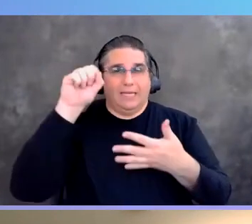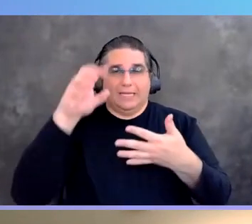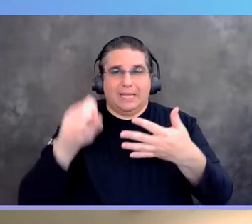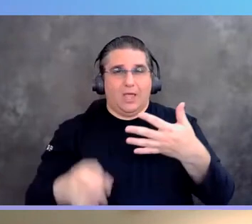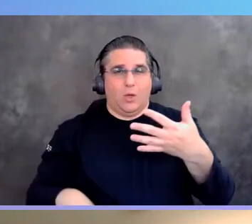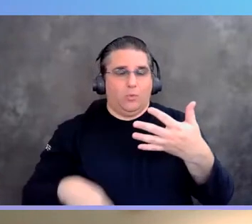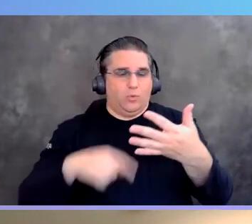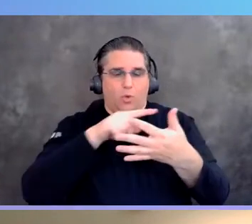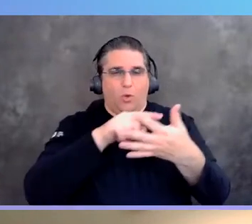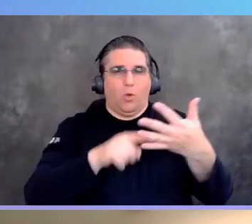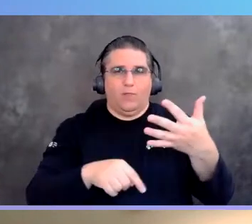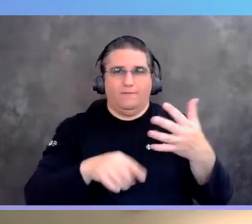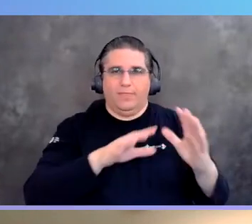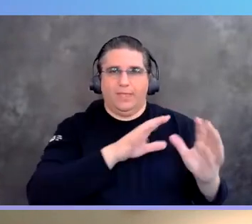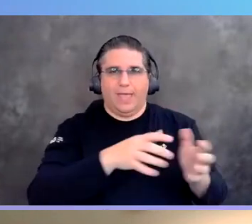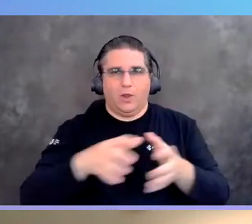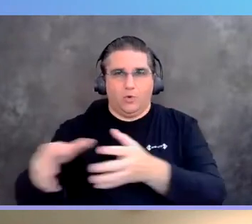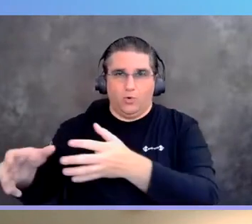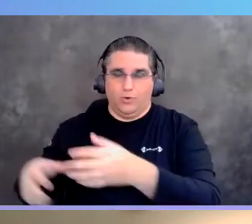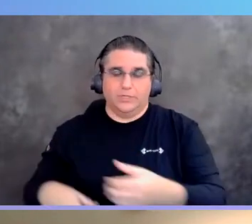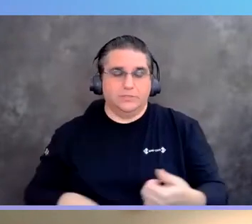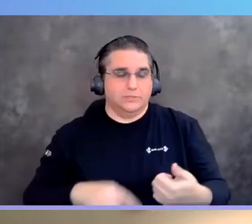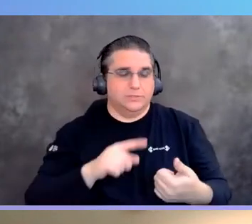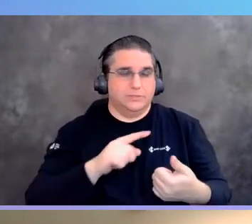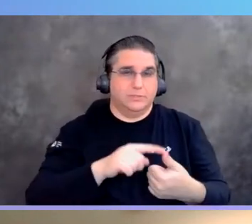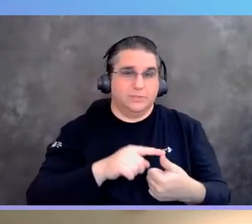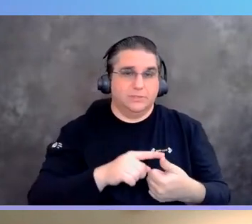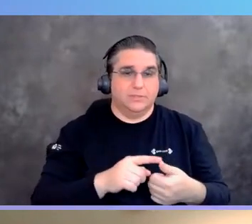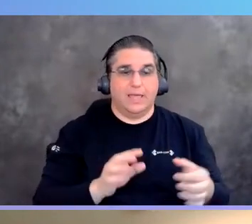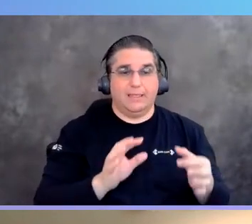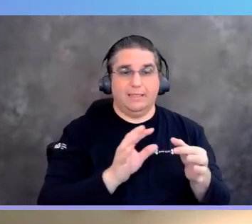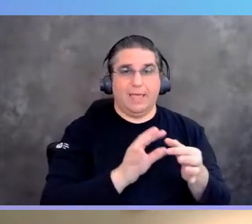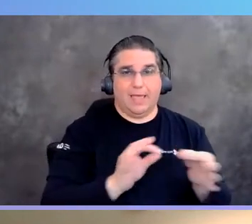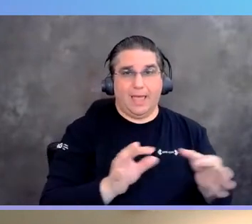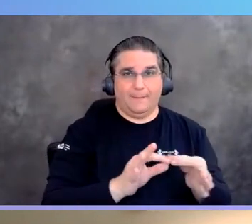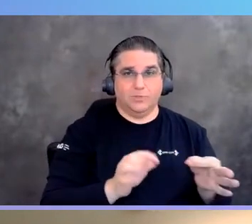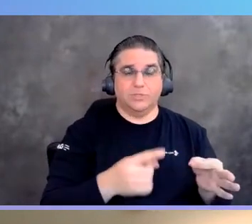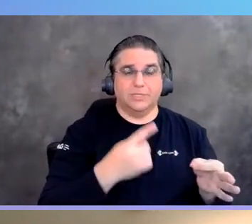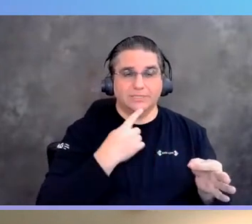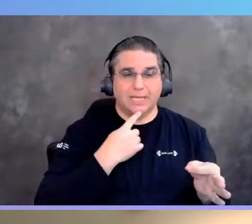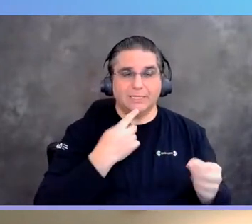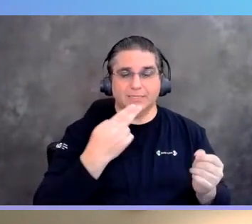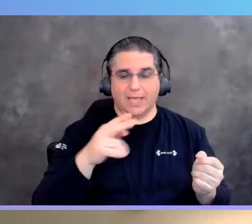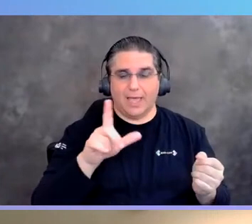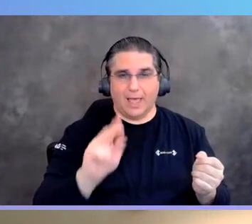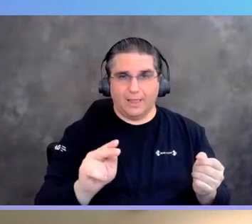image. Um, the caption Helen Keller advocated, uh, for